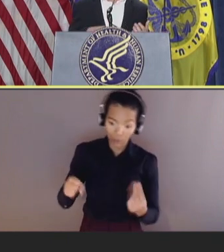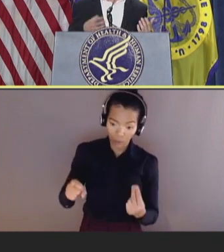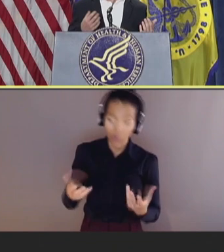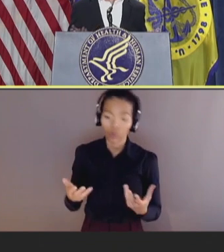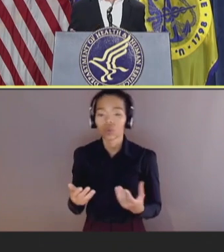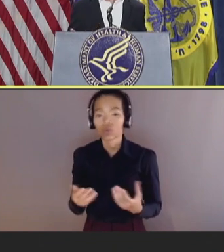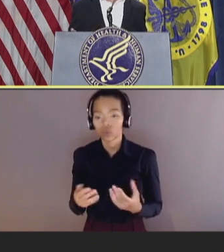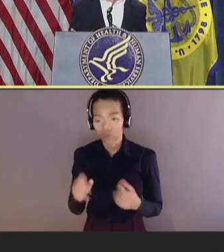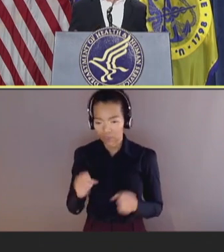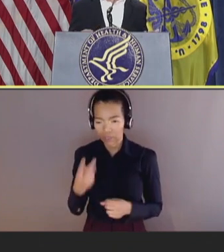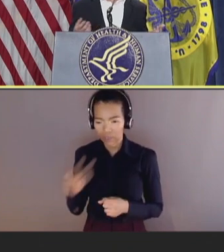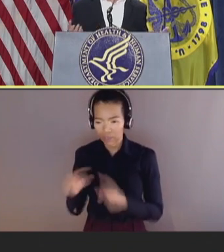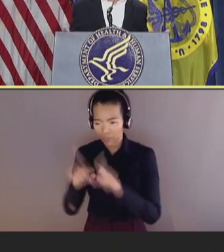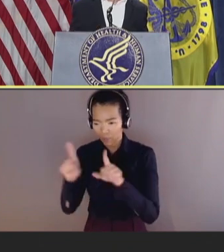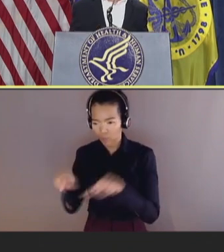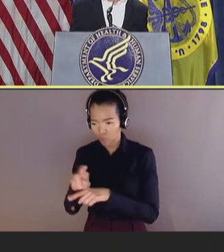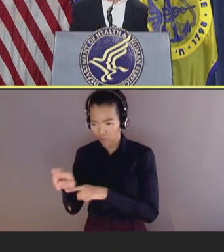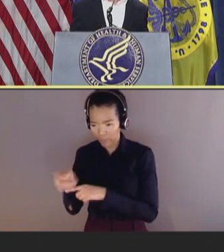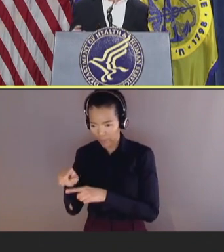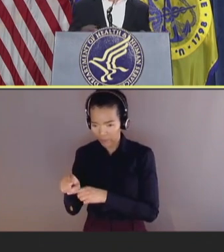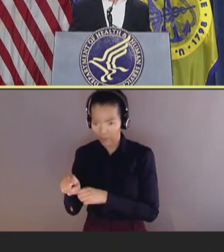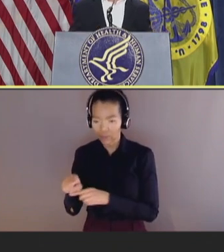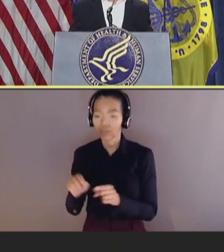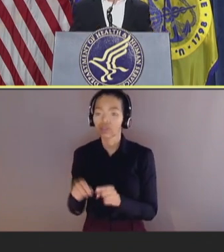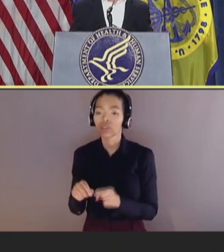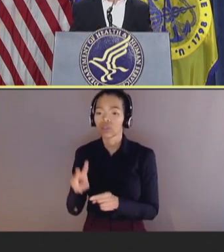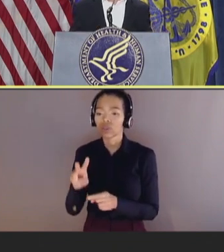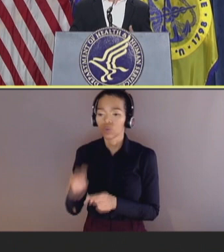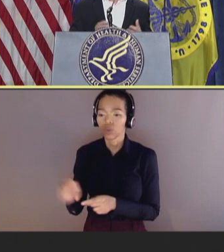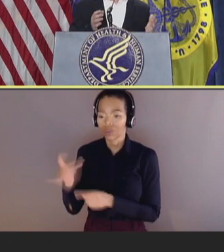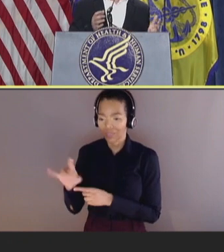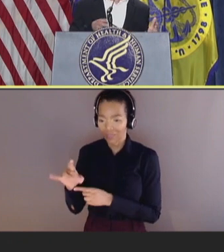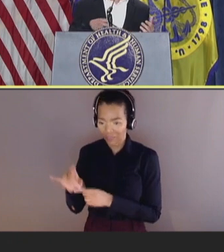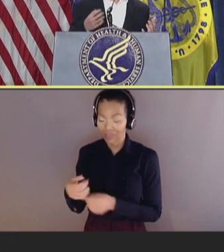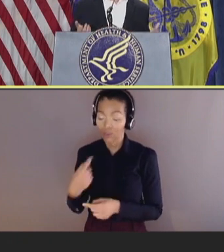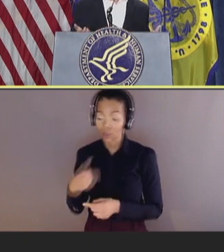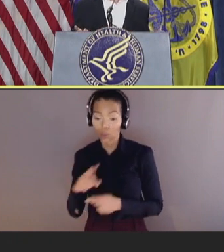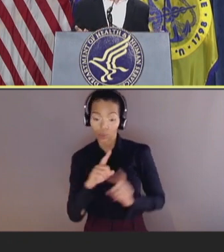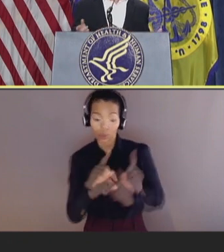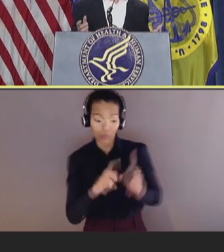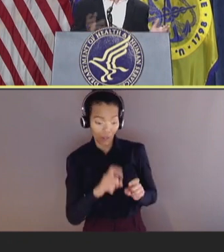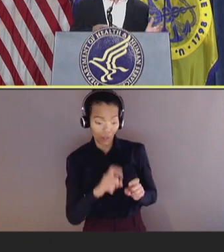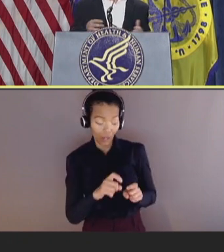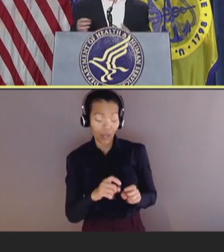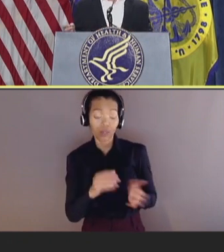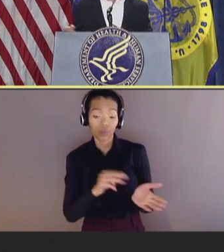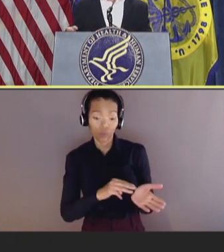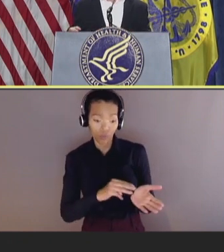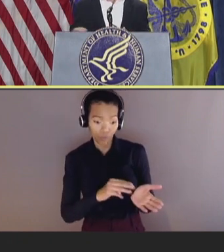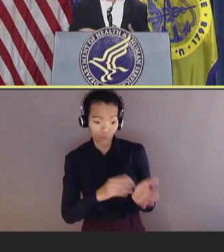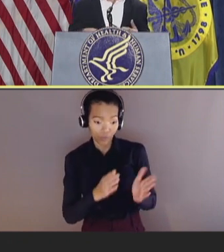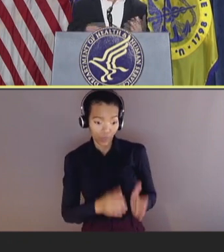CDC researchers in 2018 asked providers, adult providers across different markets,